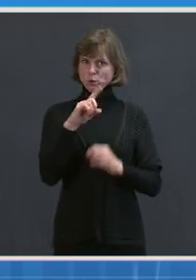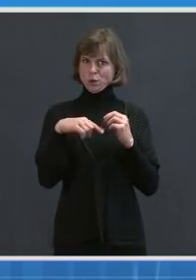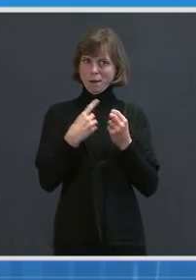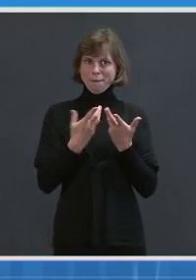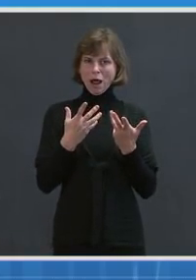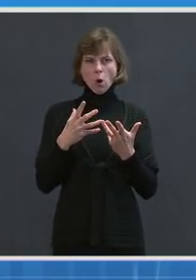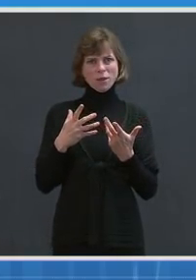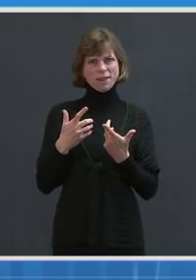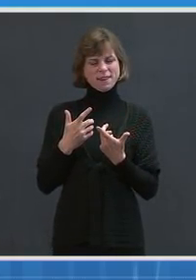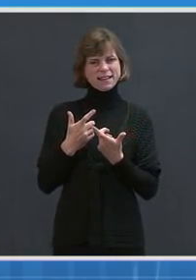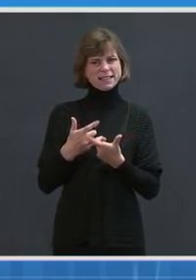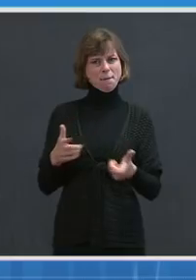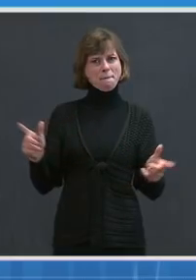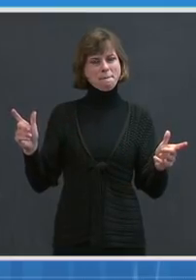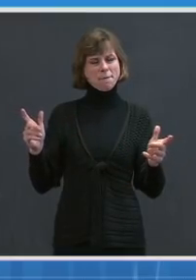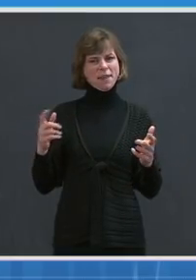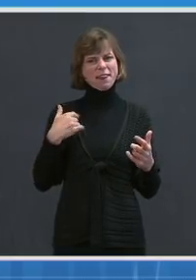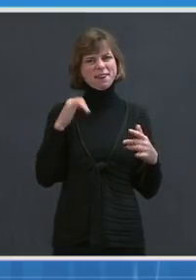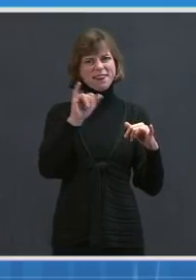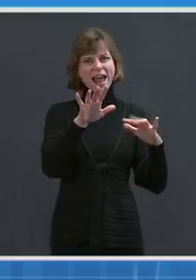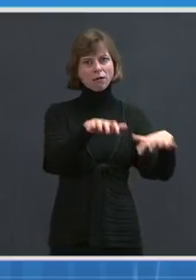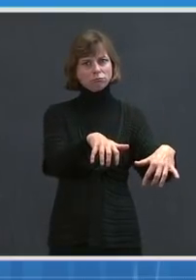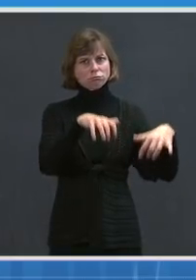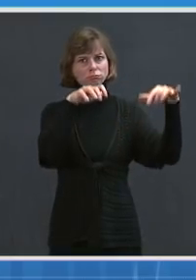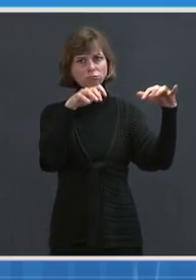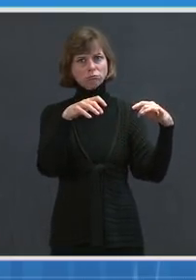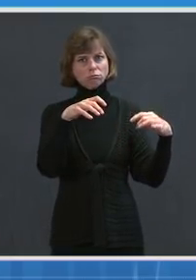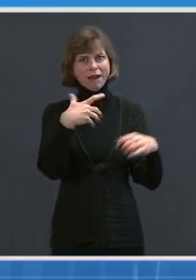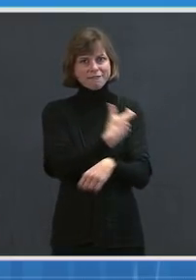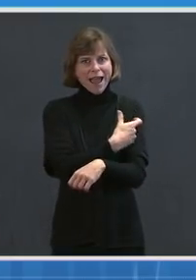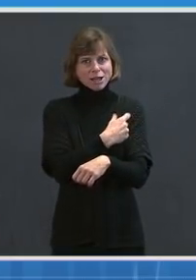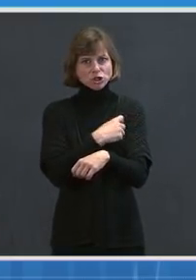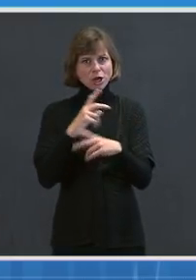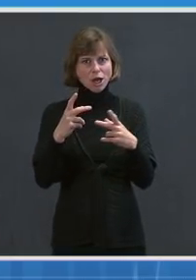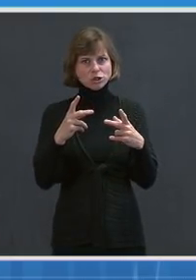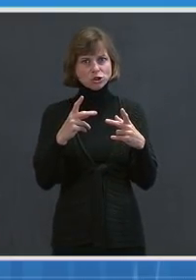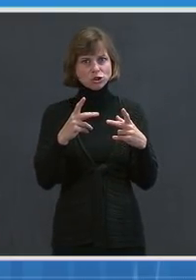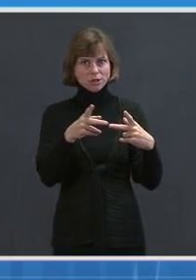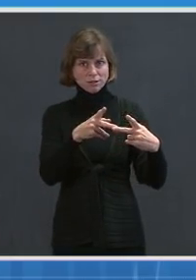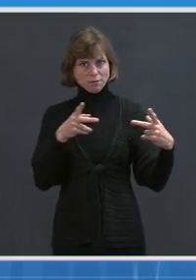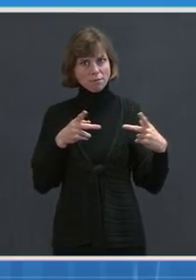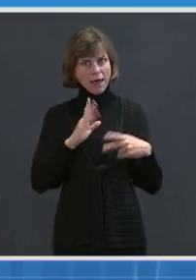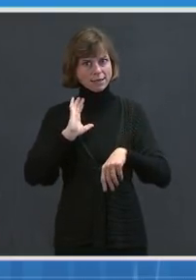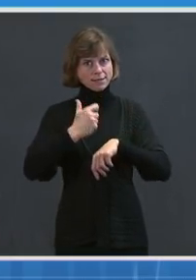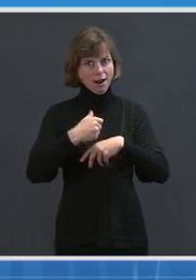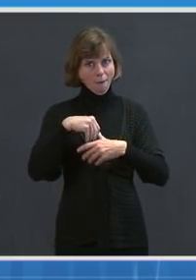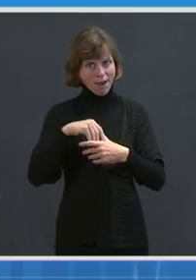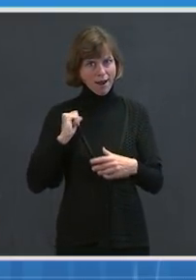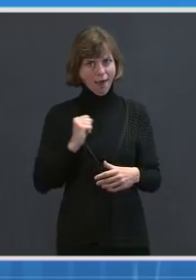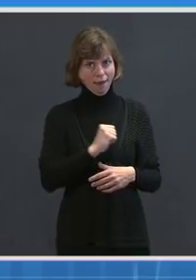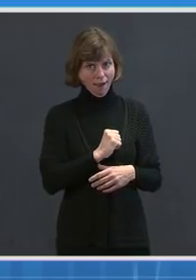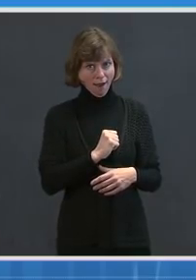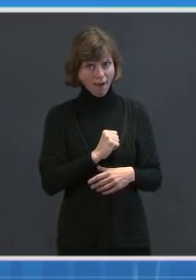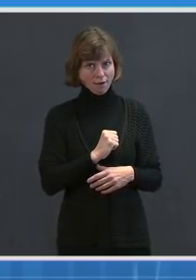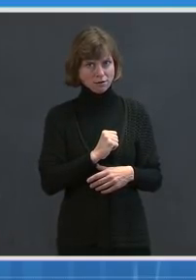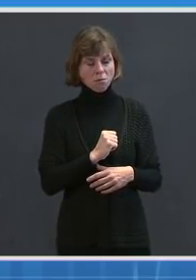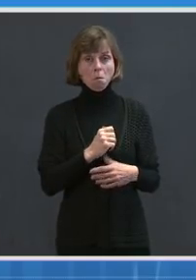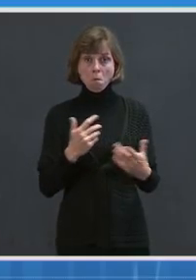you all are going to be setting up here in Atlanta. You know, I have been covering the active mass vaccination